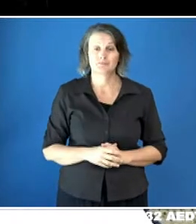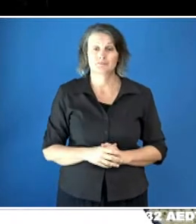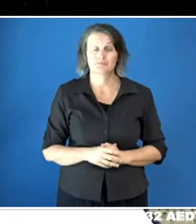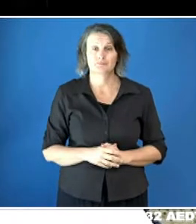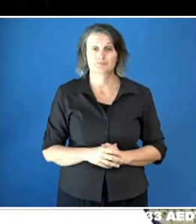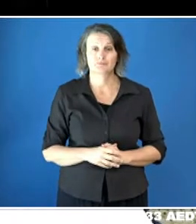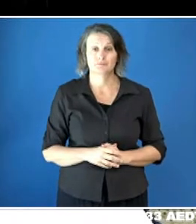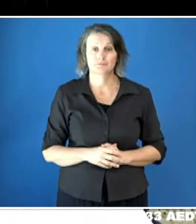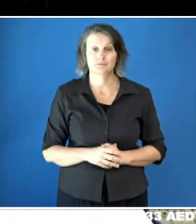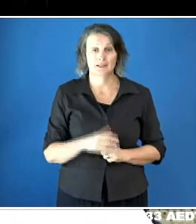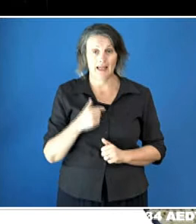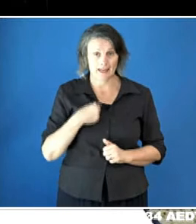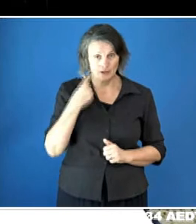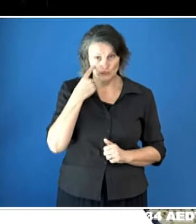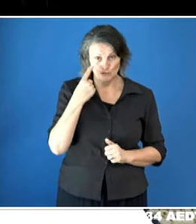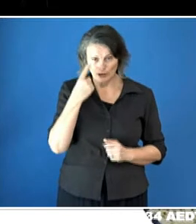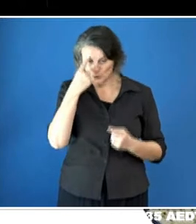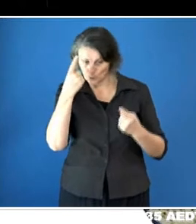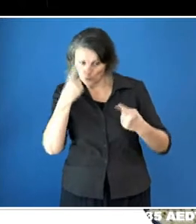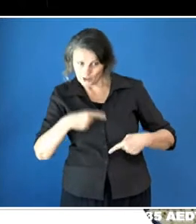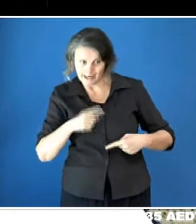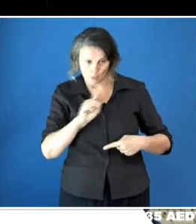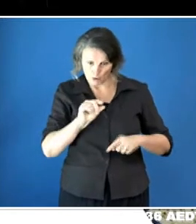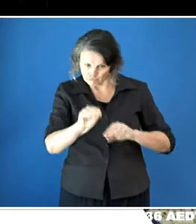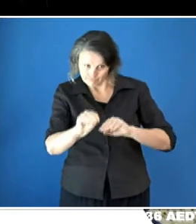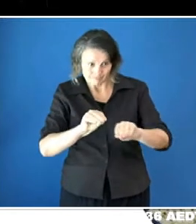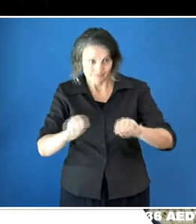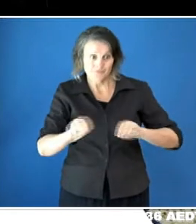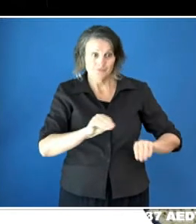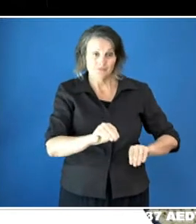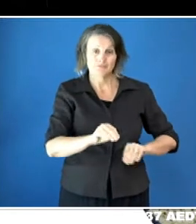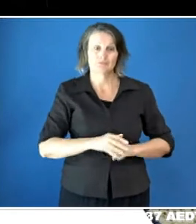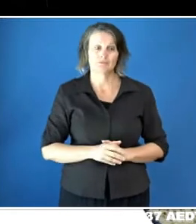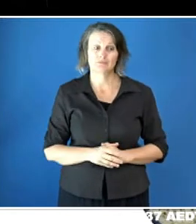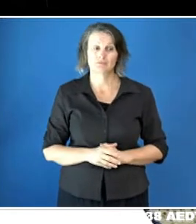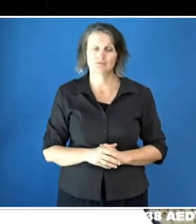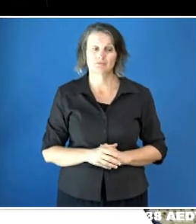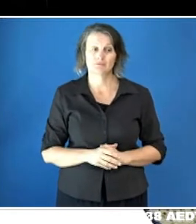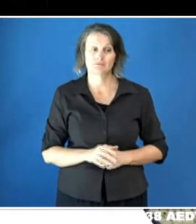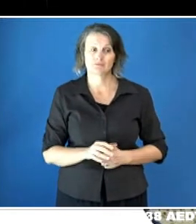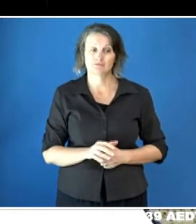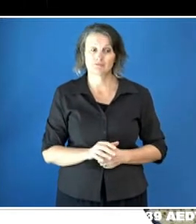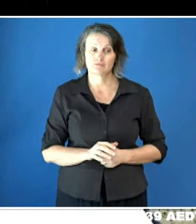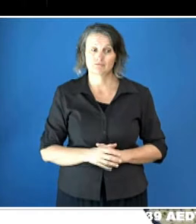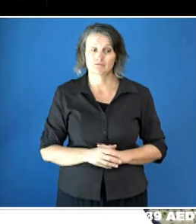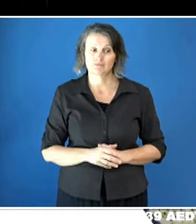like - you look at where you, like, go